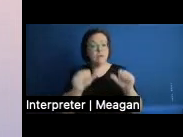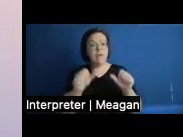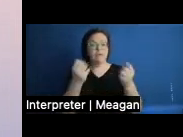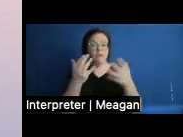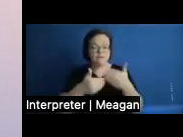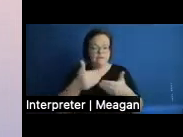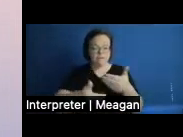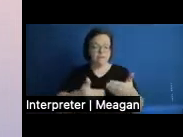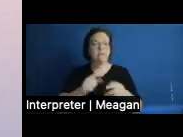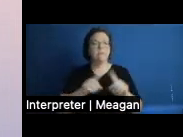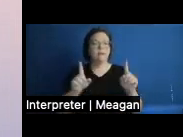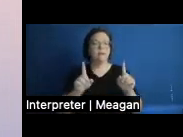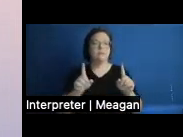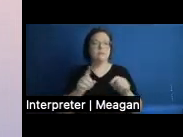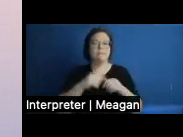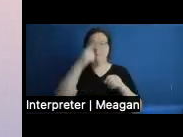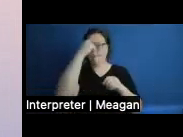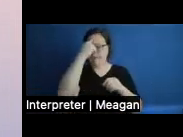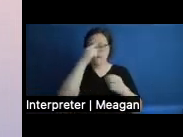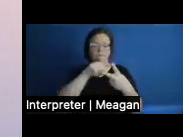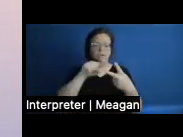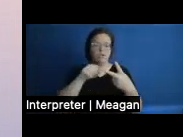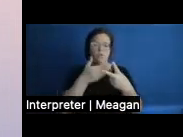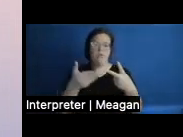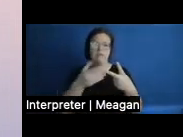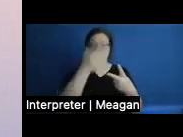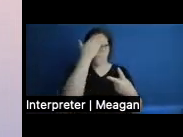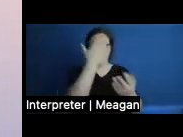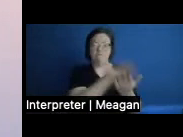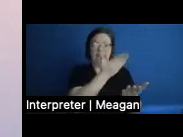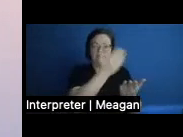But think of two things you know for a fact and three things you don't know.